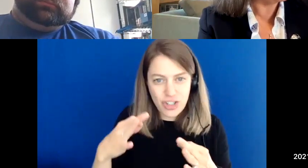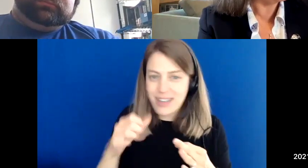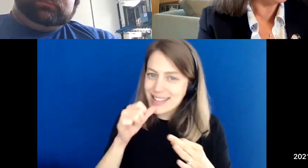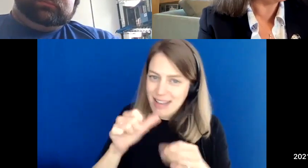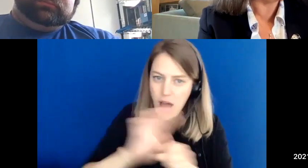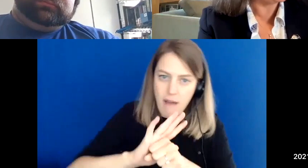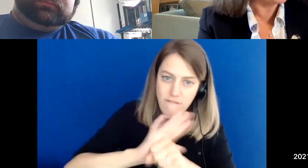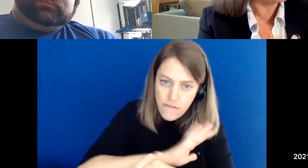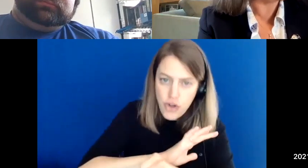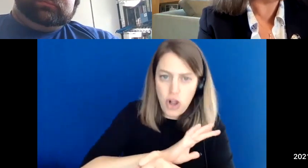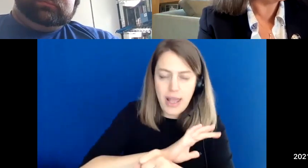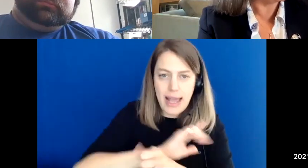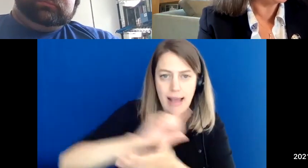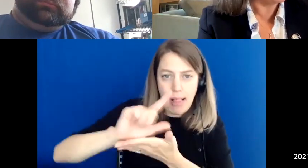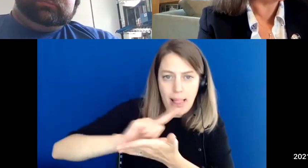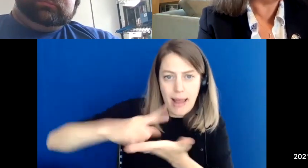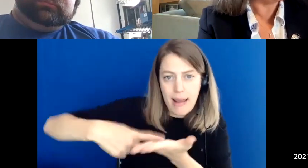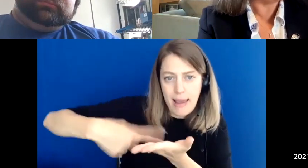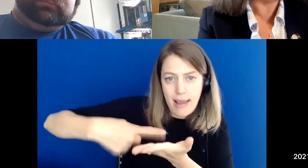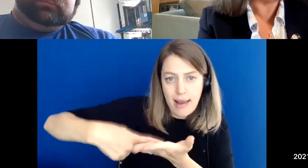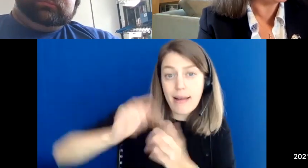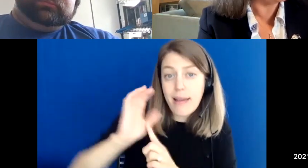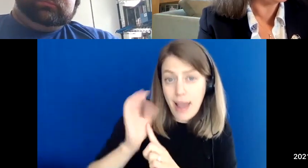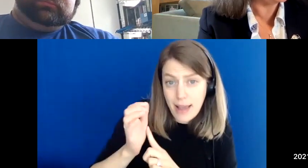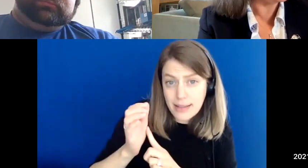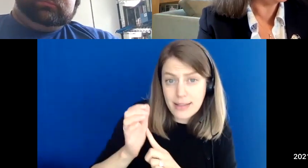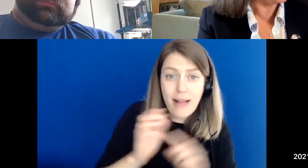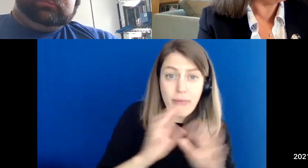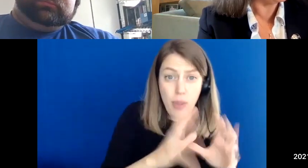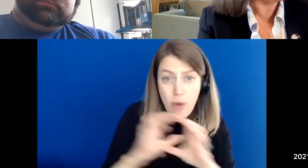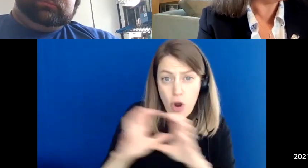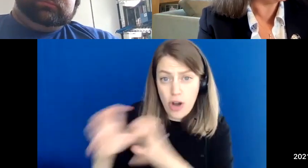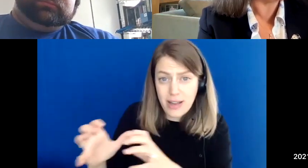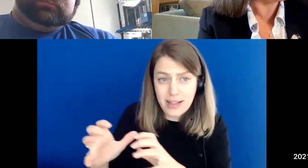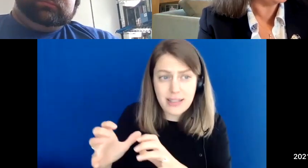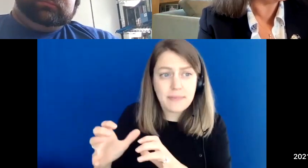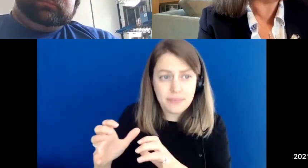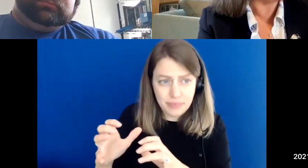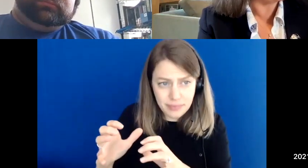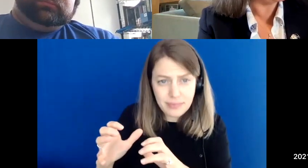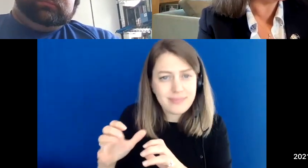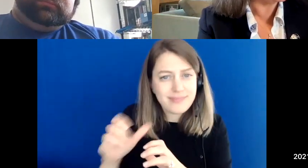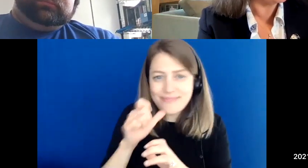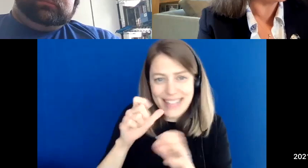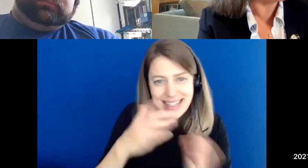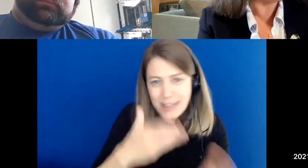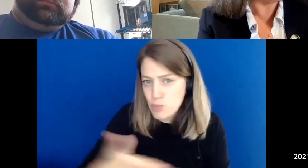one where the parties were not agreeable to settlement and where they took the case to the appeals court.